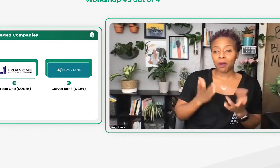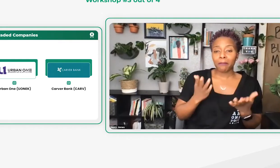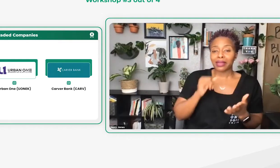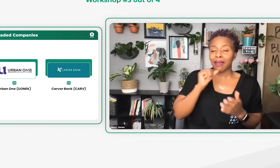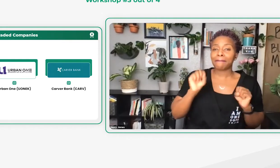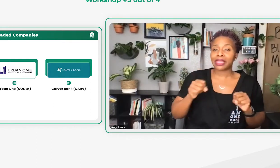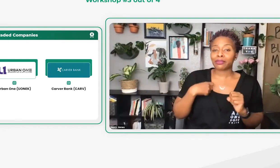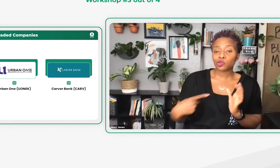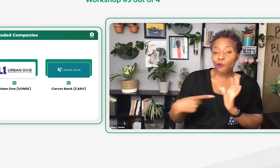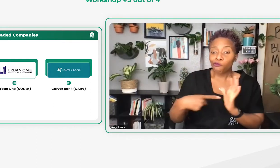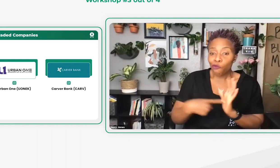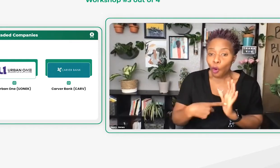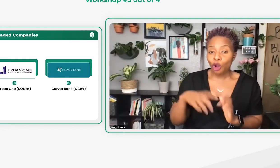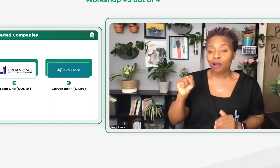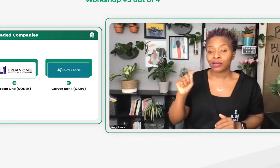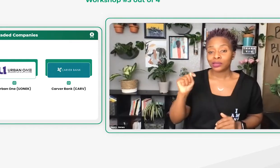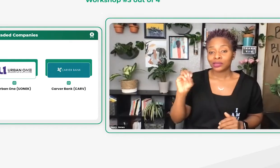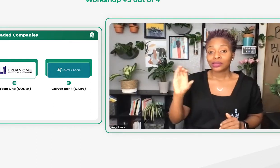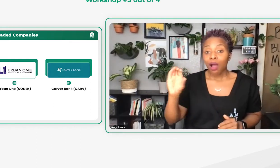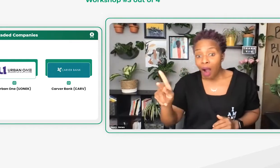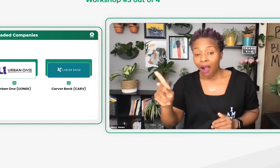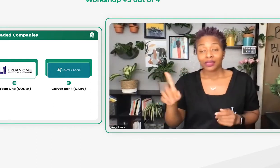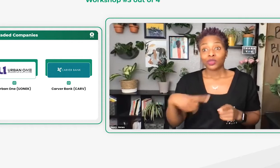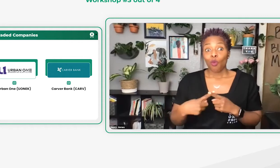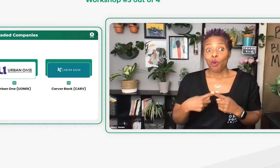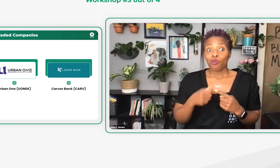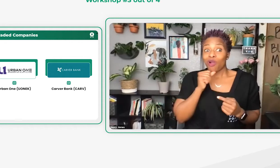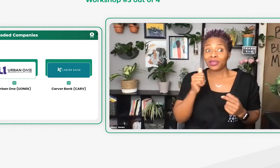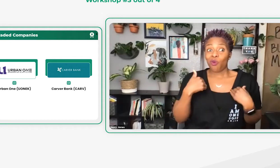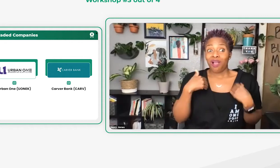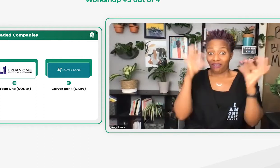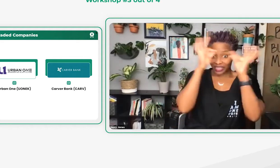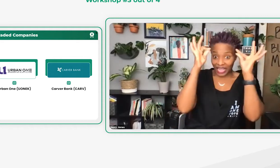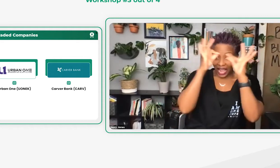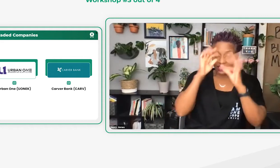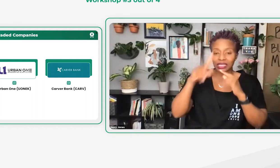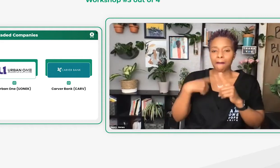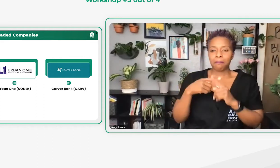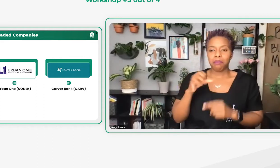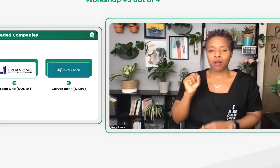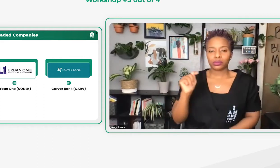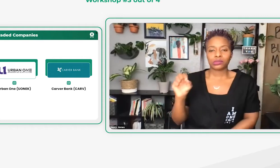and recognize some people are not able to afford stocks and they might not have